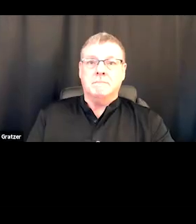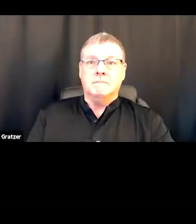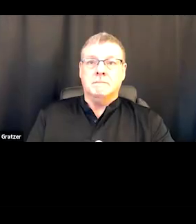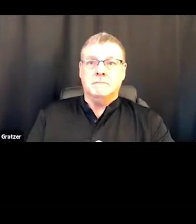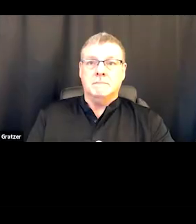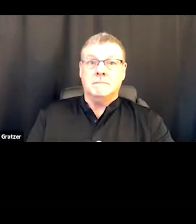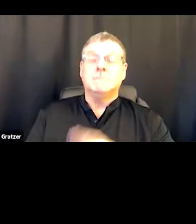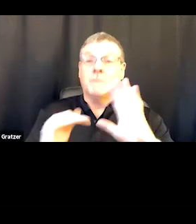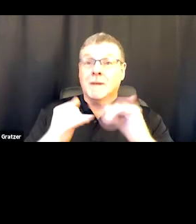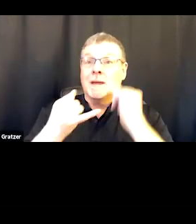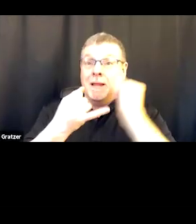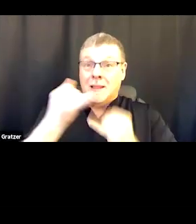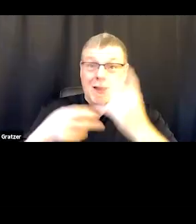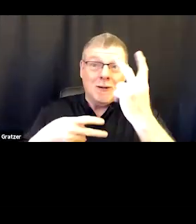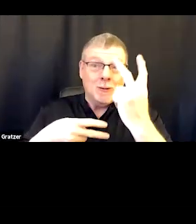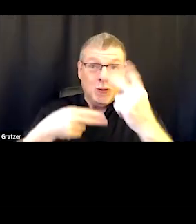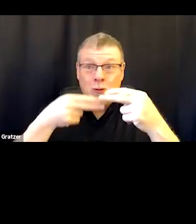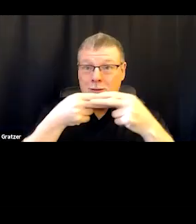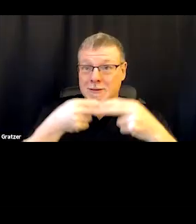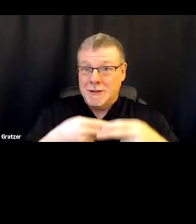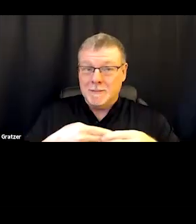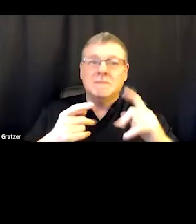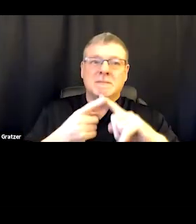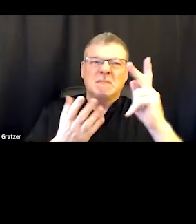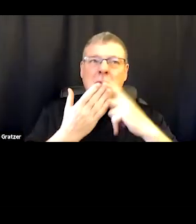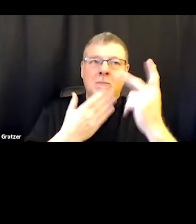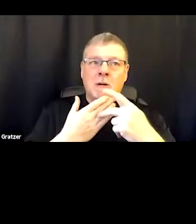Okay, my last couple of slides are just going over a couple of program metrics.